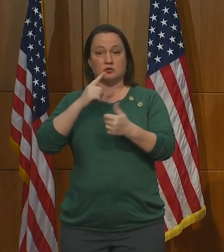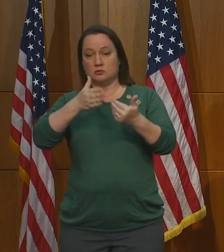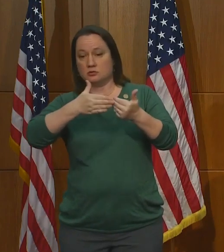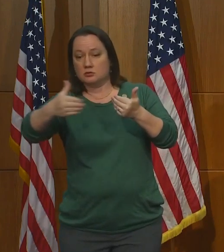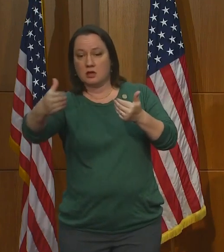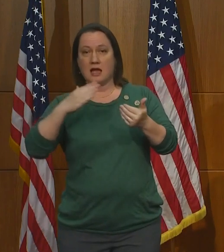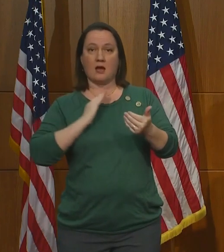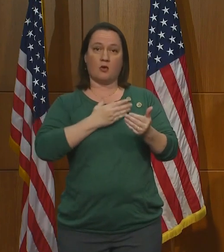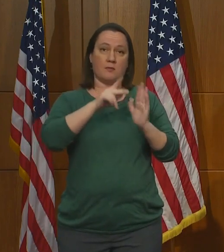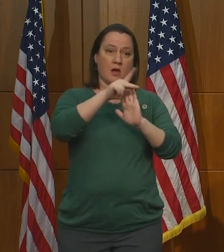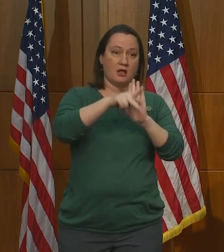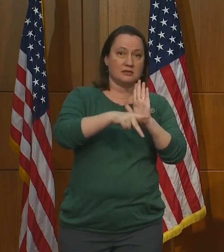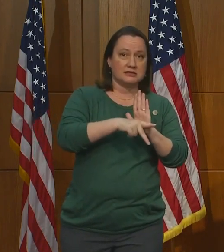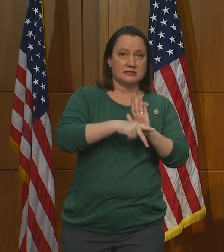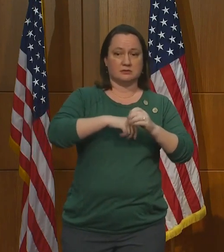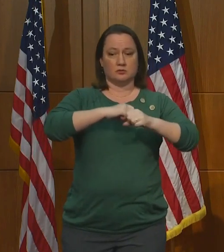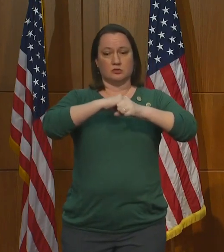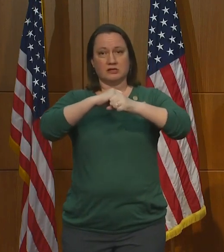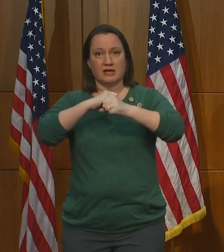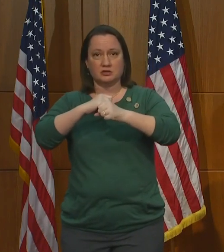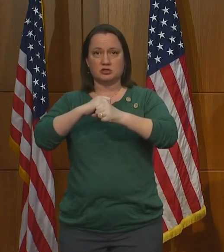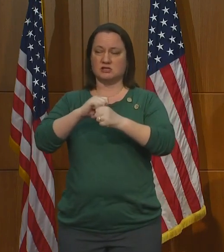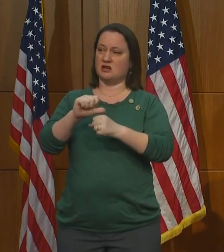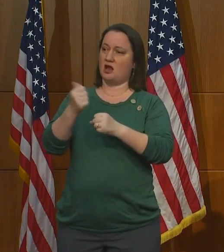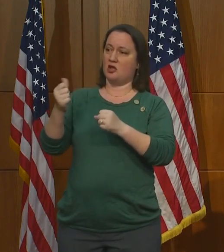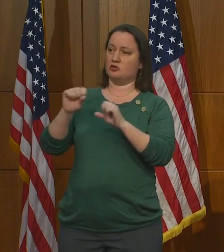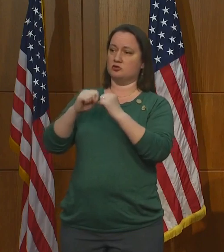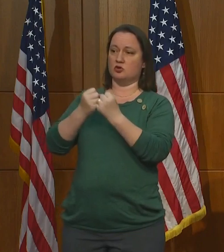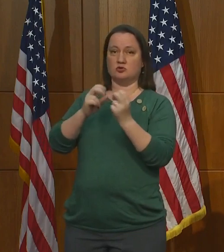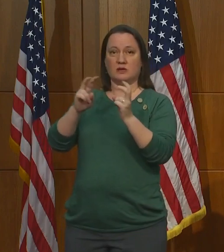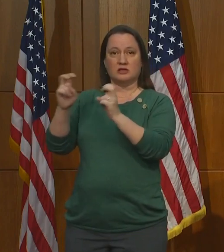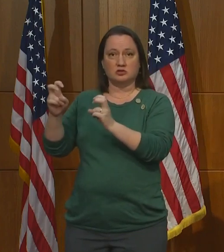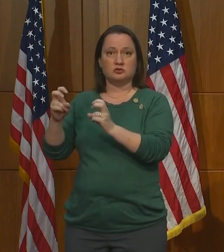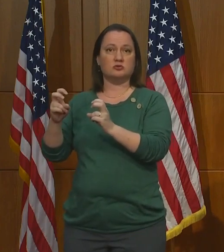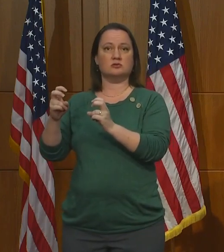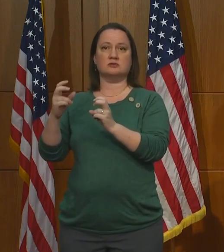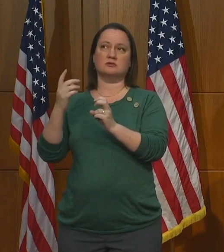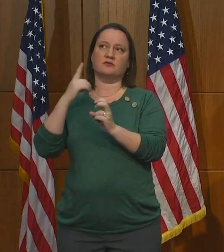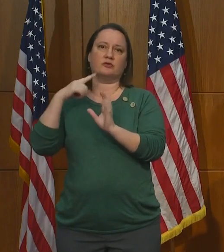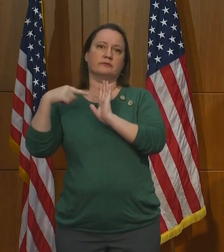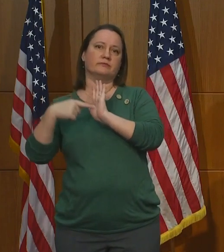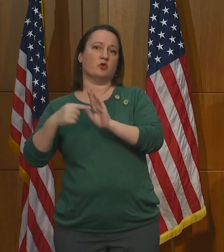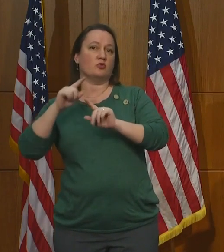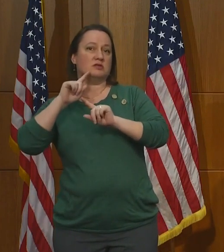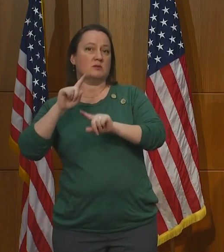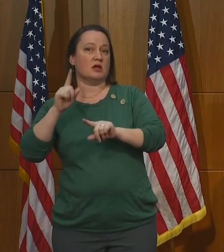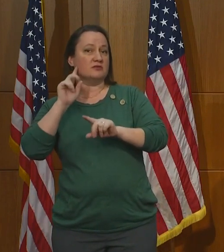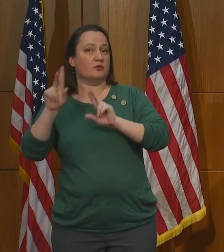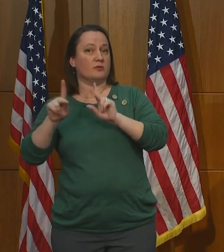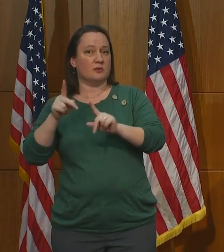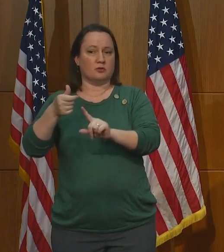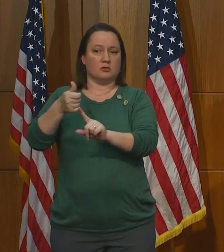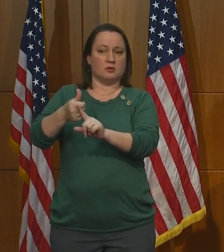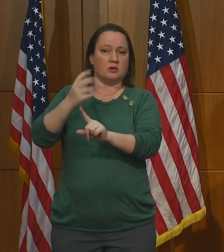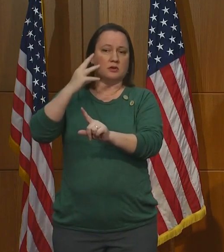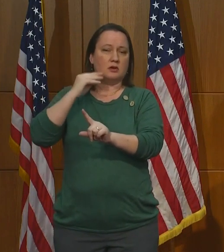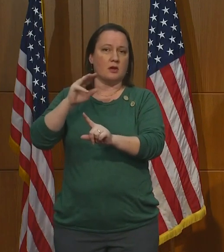ON POLICIES THAT PROTECT OUR COMMUNITIES AND IMPROVING THE WAY WE HANDLE OTHER SOCIAL